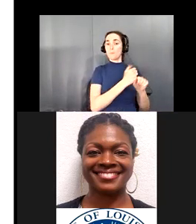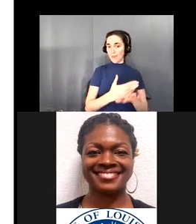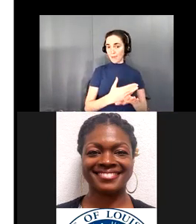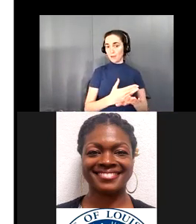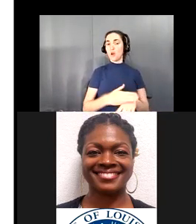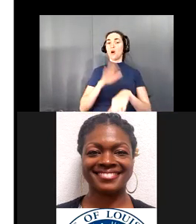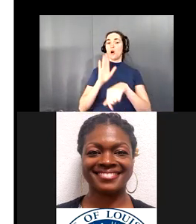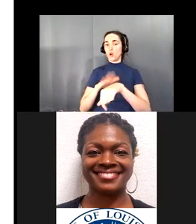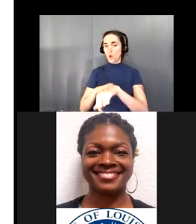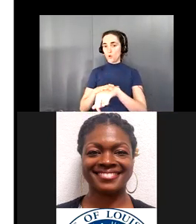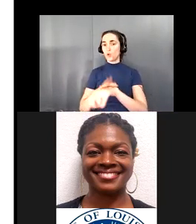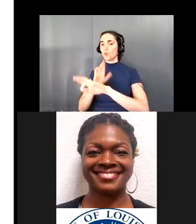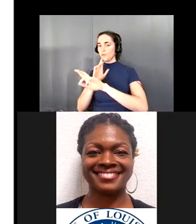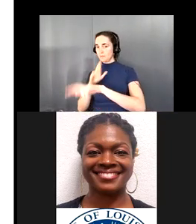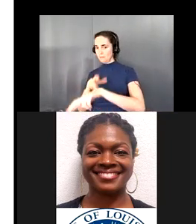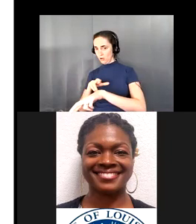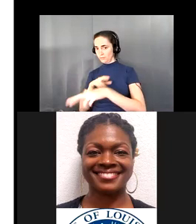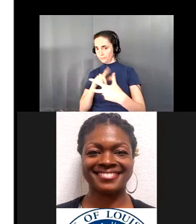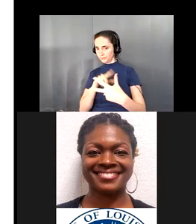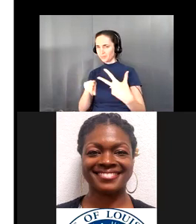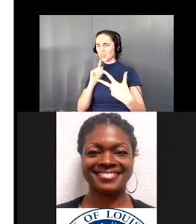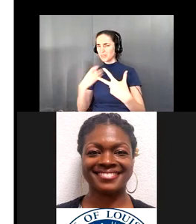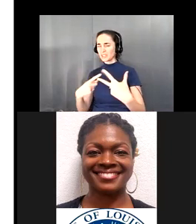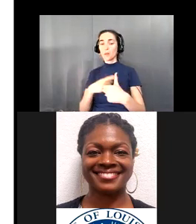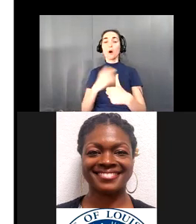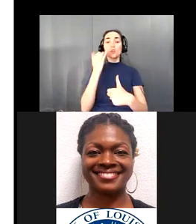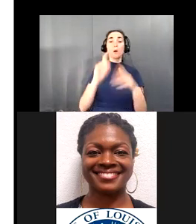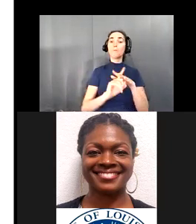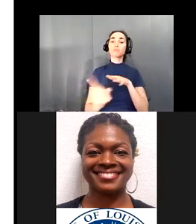but you want to be prepared in case they wander obviously have your personal Action List we've